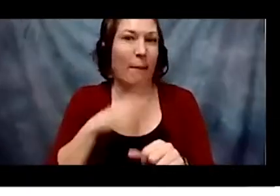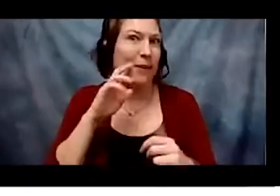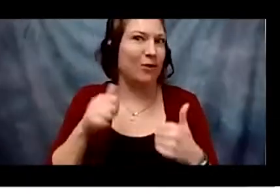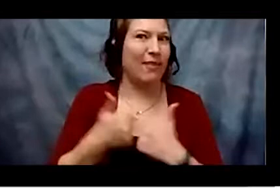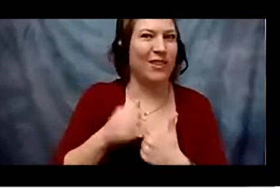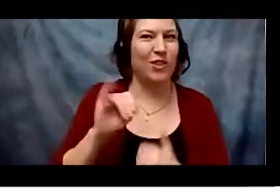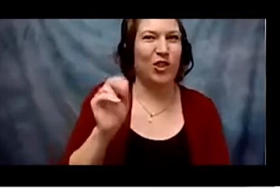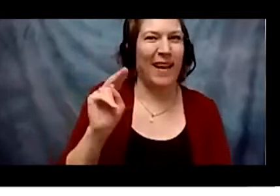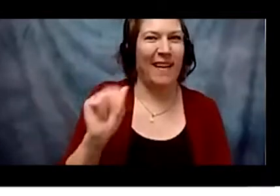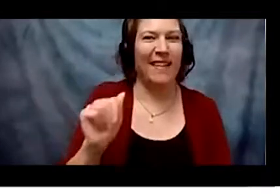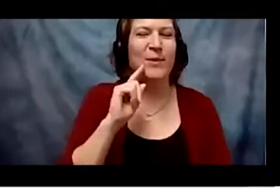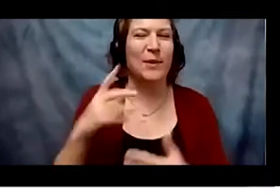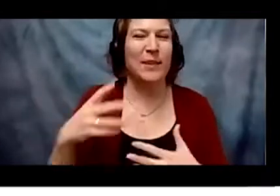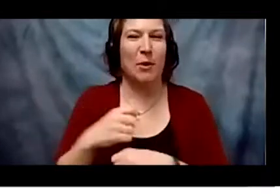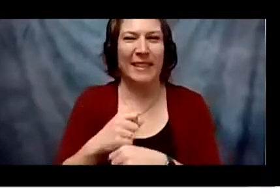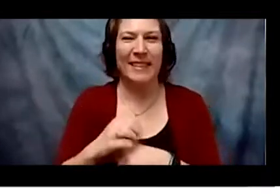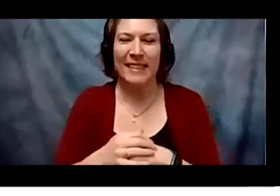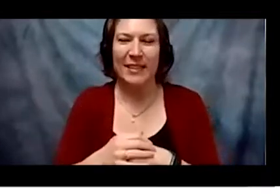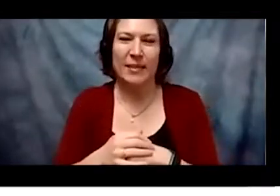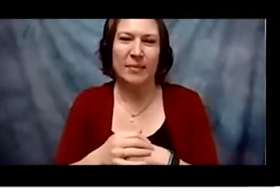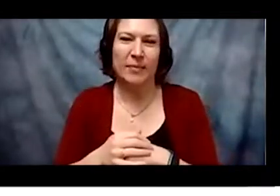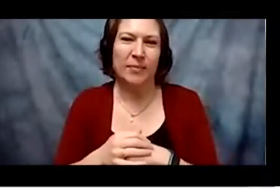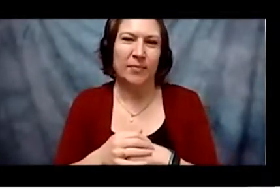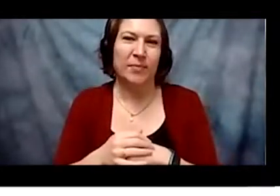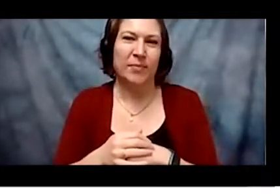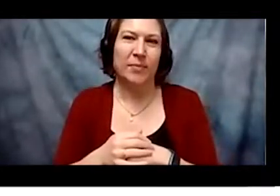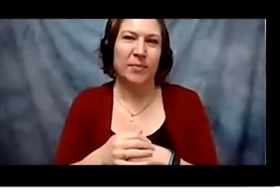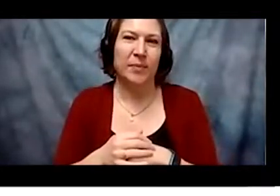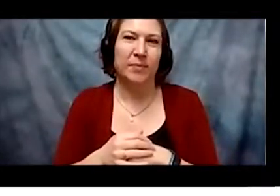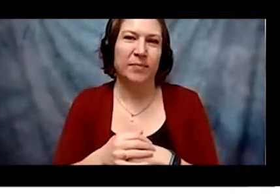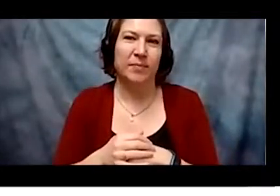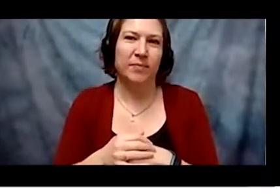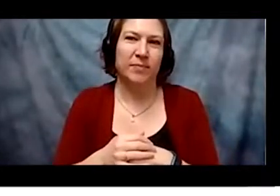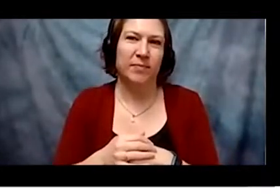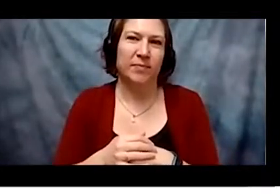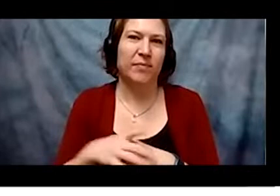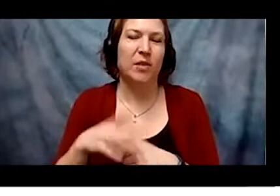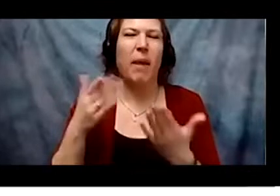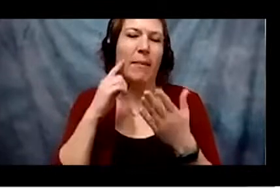to say, in general what the